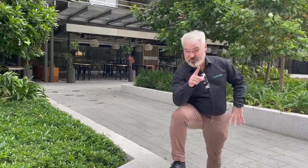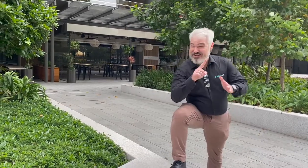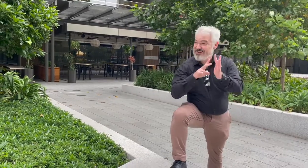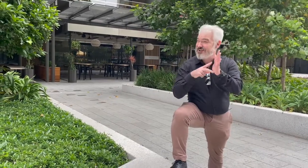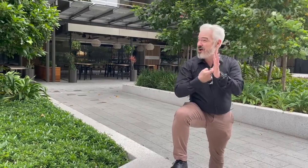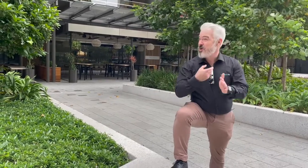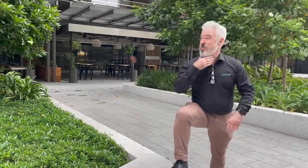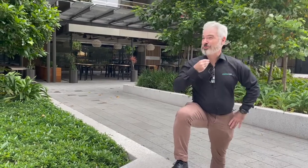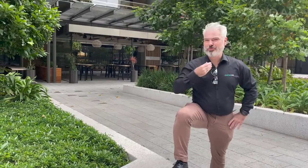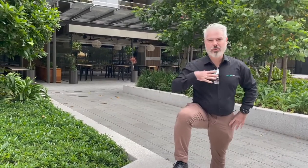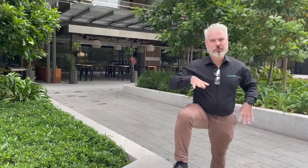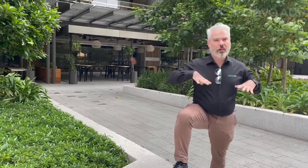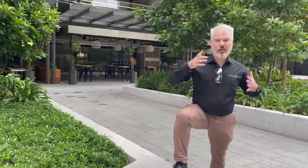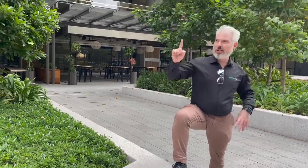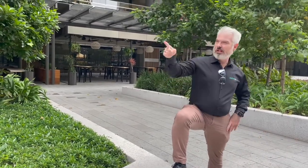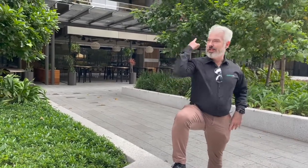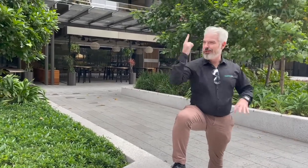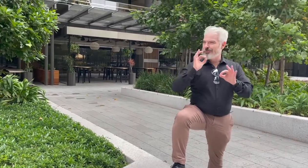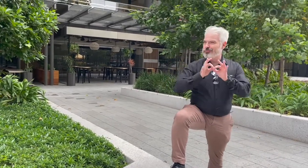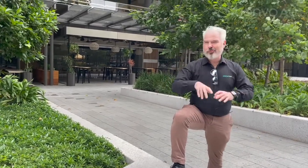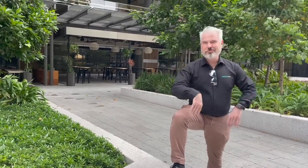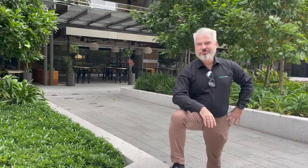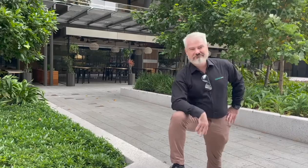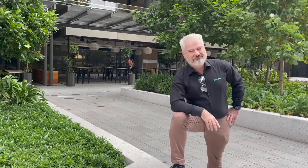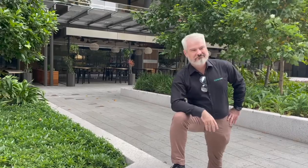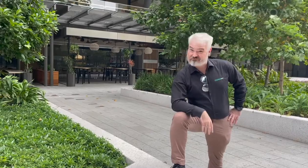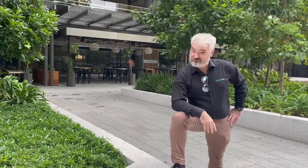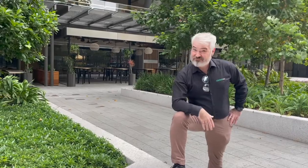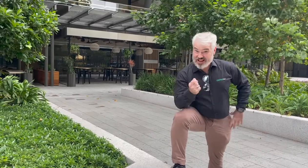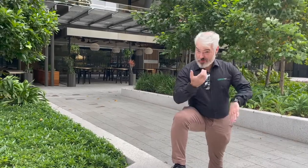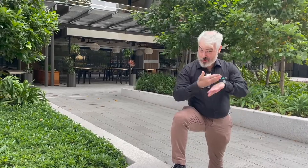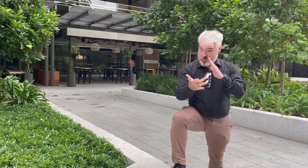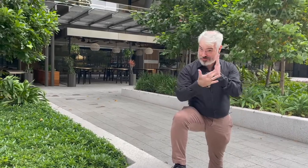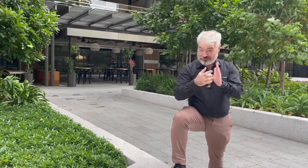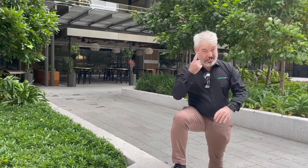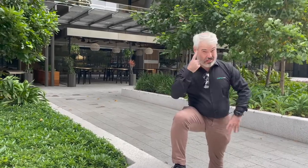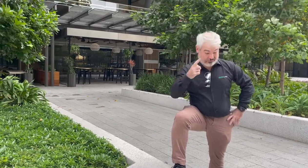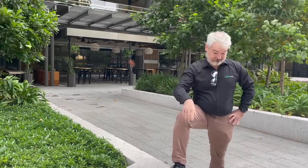Have you ever wished you could just summon an interpreter when you needed one? Well, we have new technology to do that. Let’s check it out!